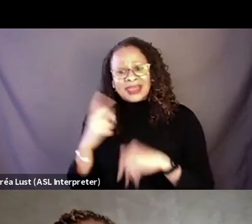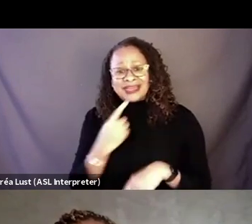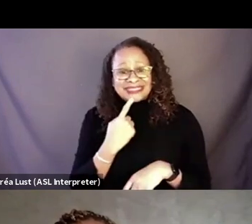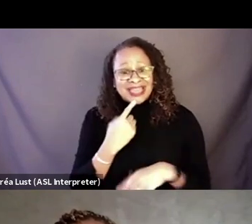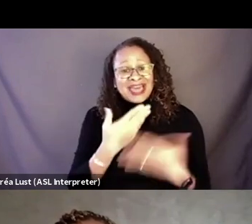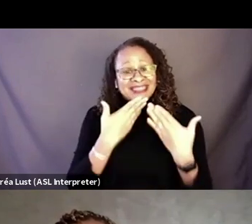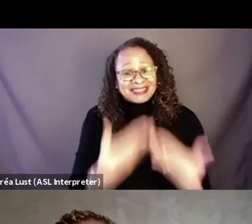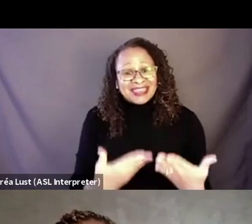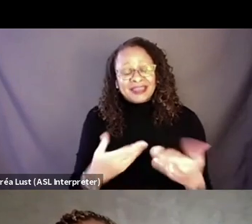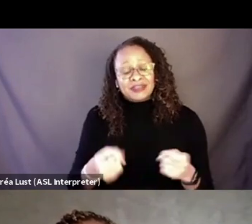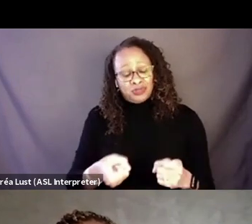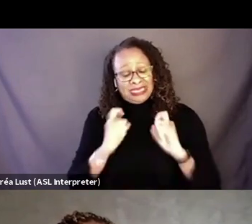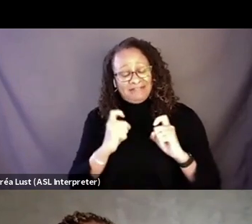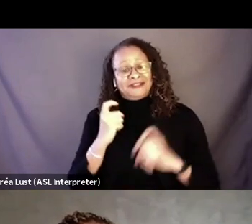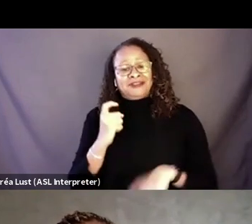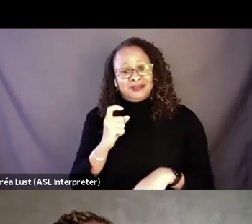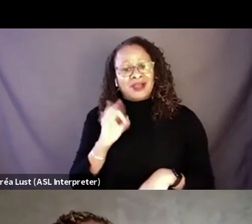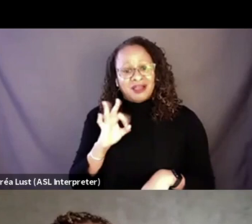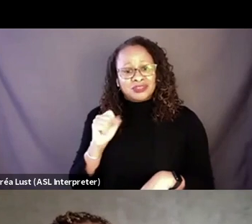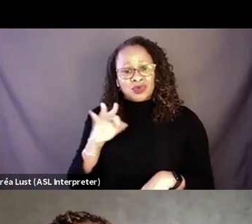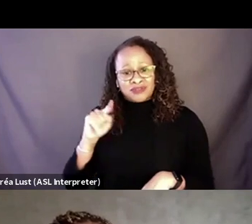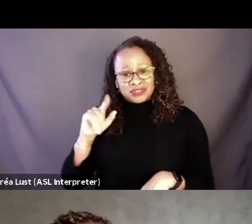of "Softie" as in Soko and the entire team thank you